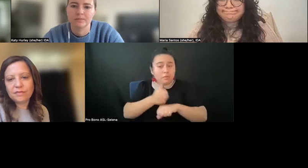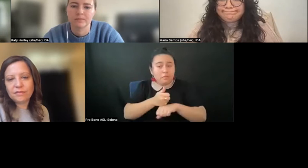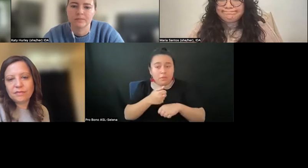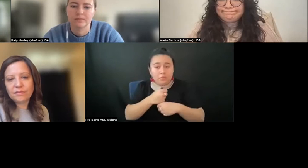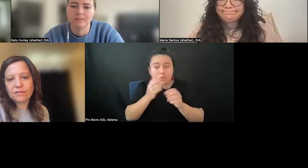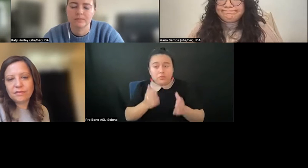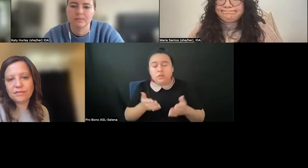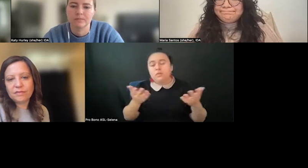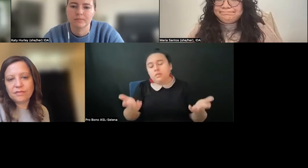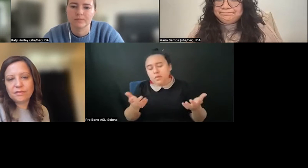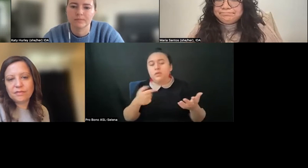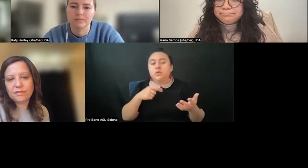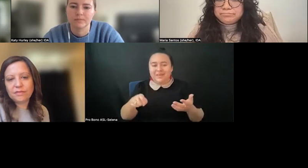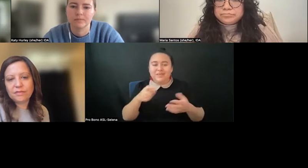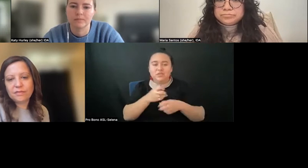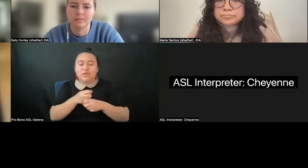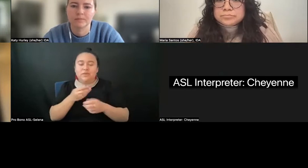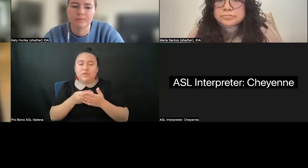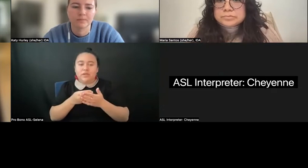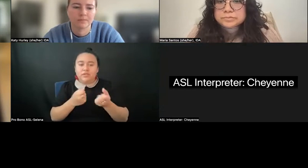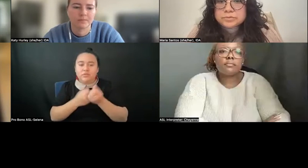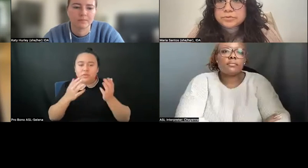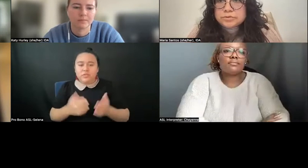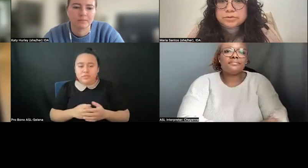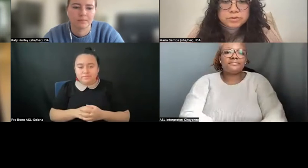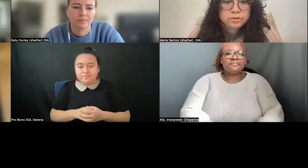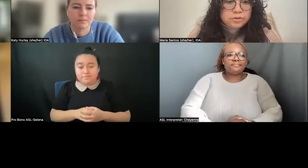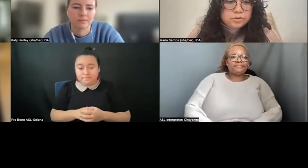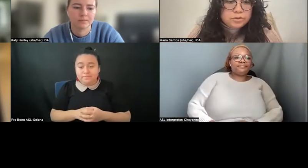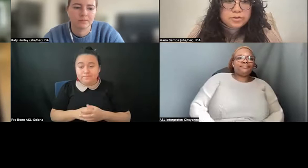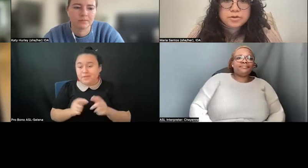based producers, you will need a fiscal sponsor.